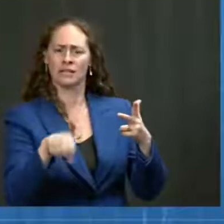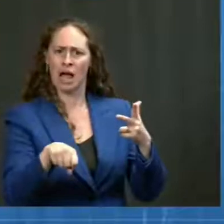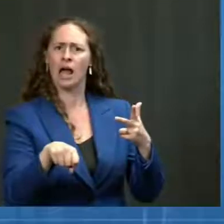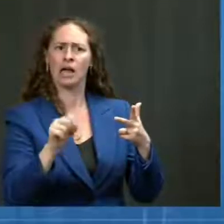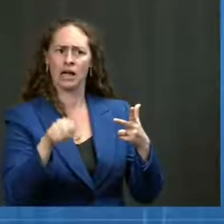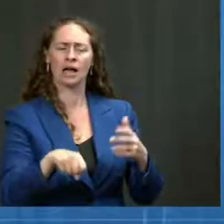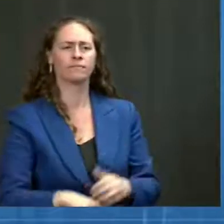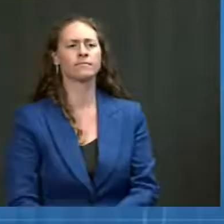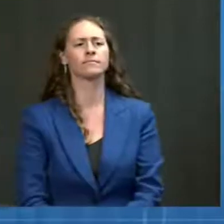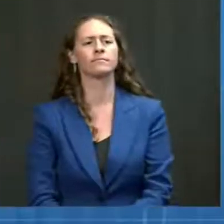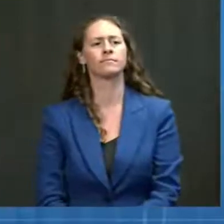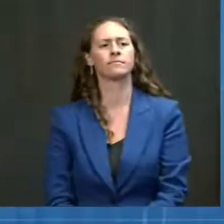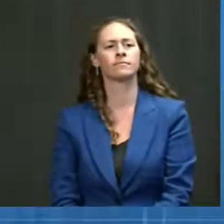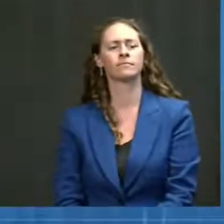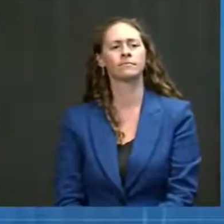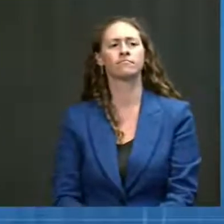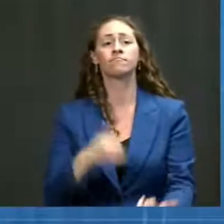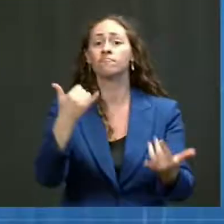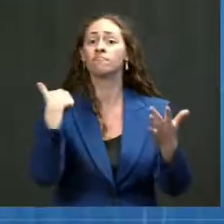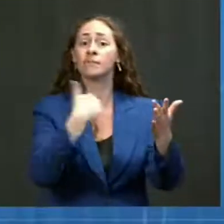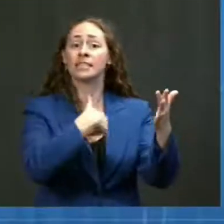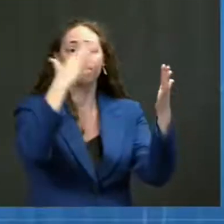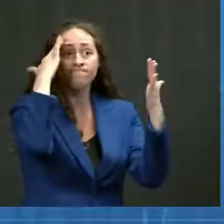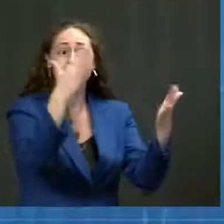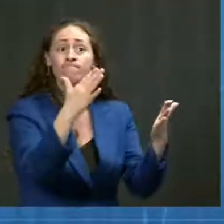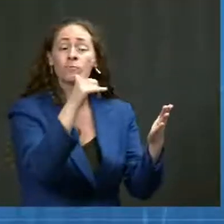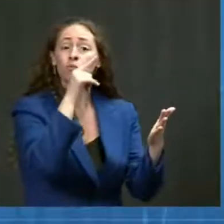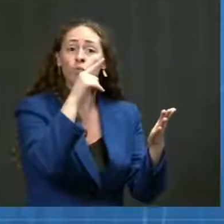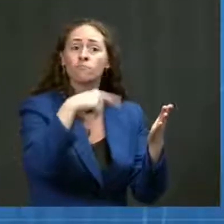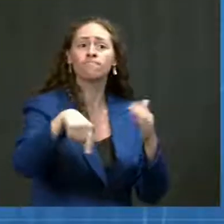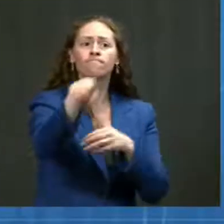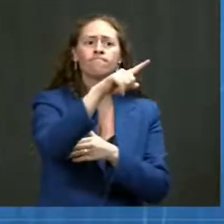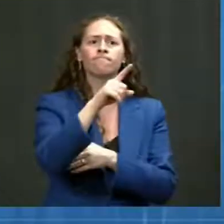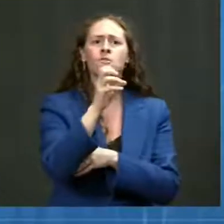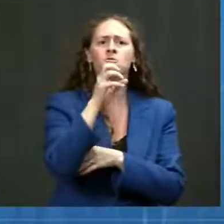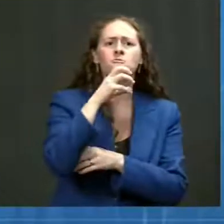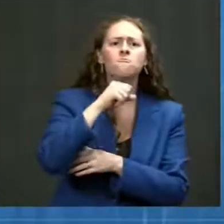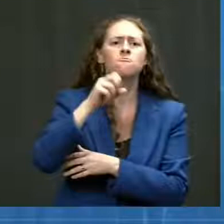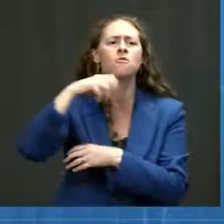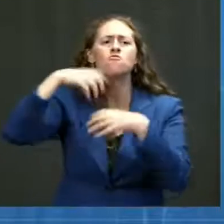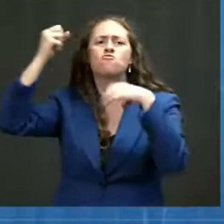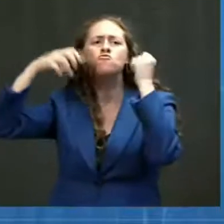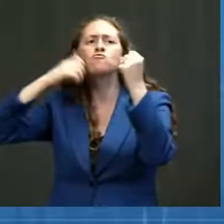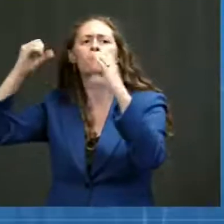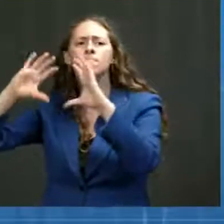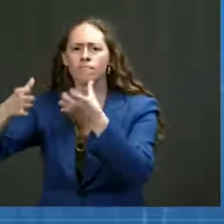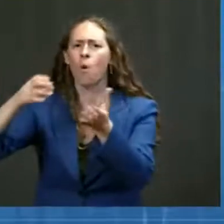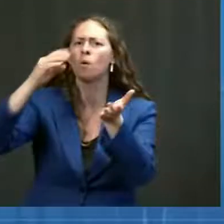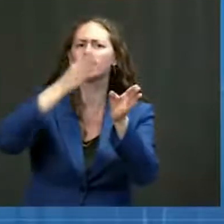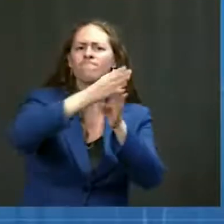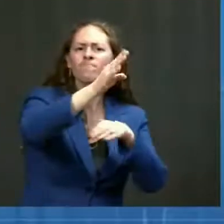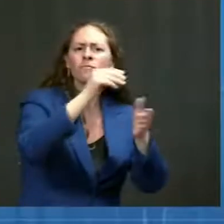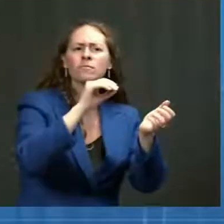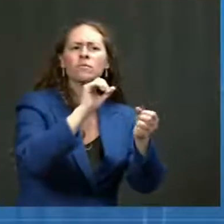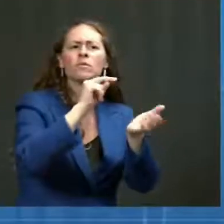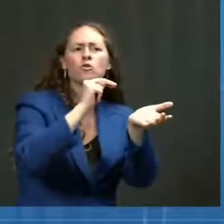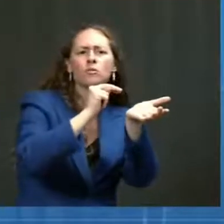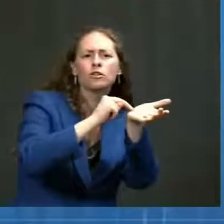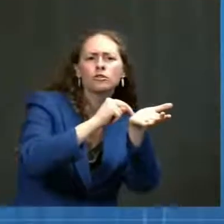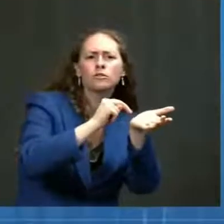THE VACCINATION ROLLOUT, WILL BE ELIGIBLE FOR A BOOSTER FIRST